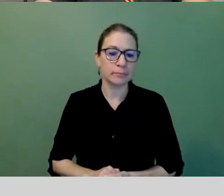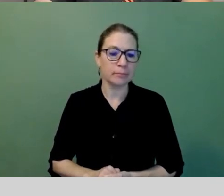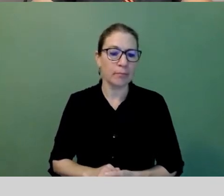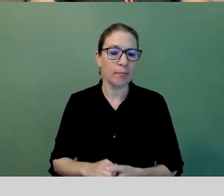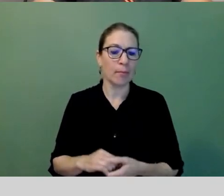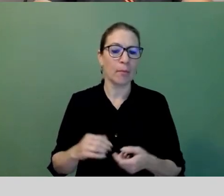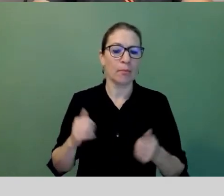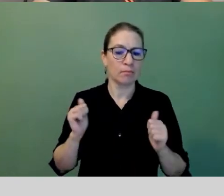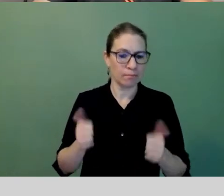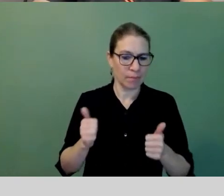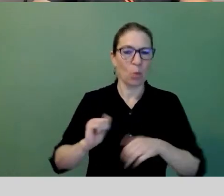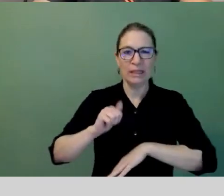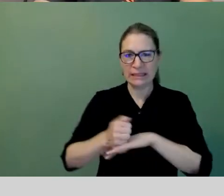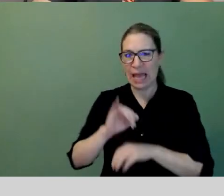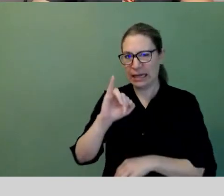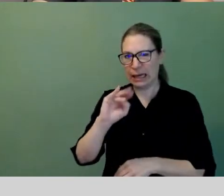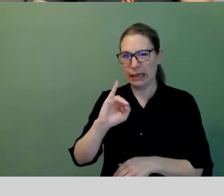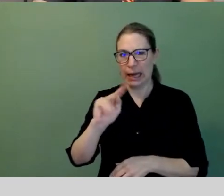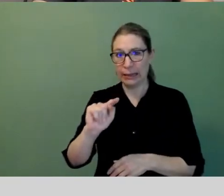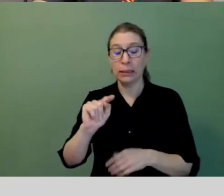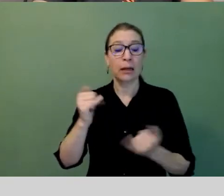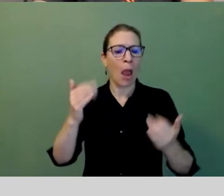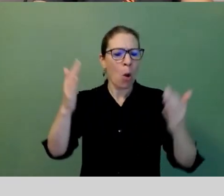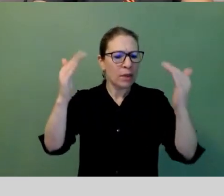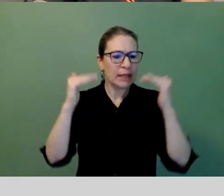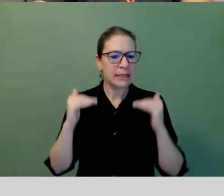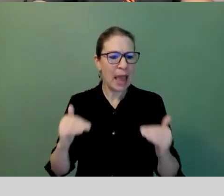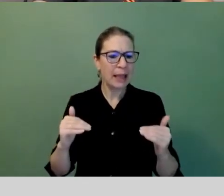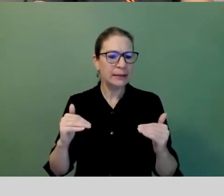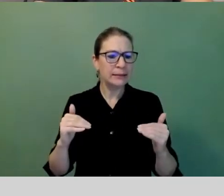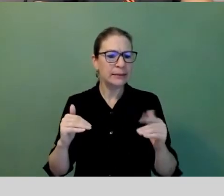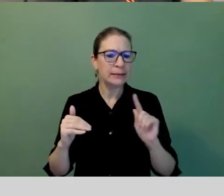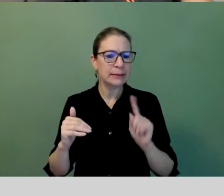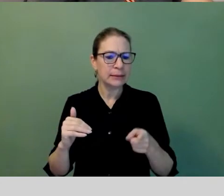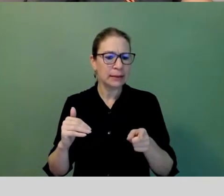Now we have annotated this initializer. Now let's go to the next method.